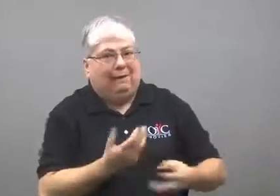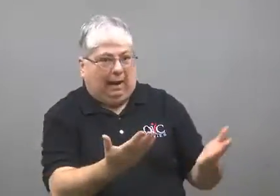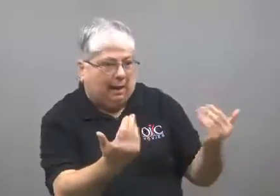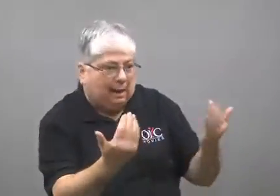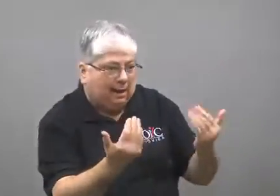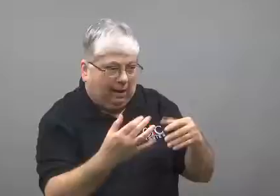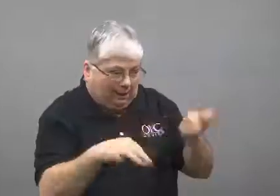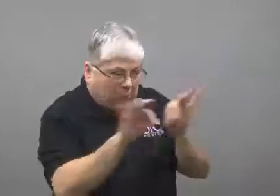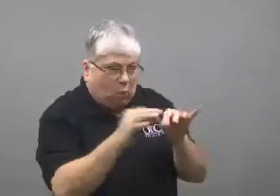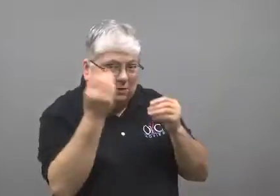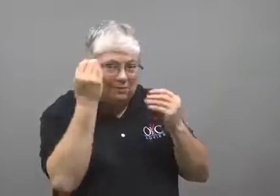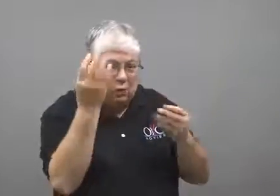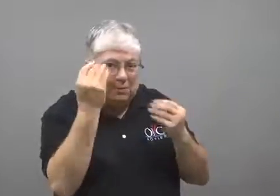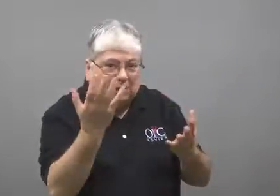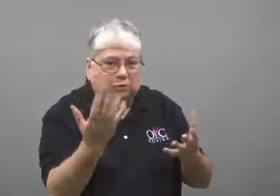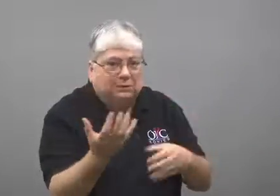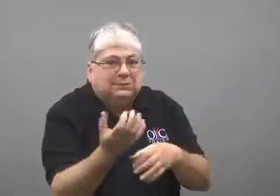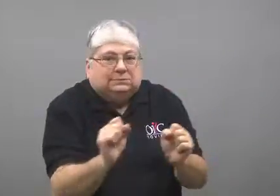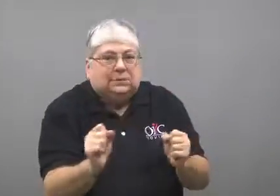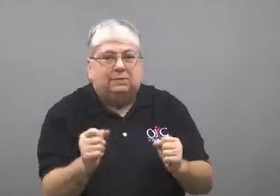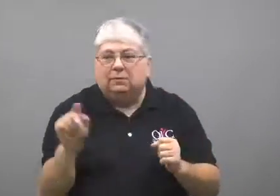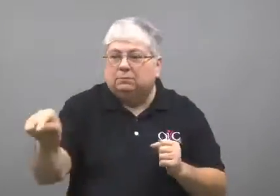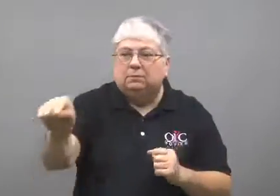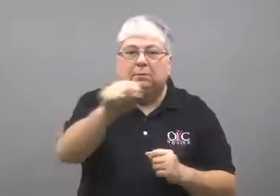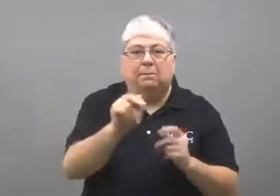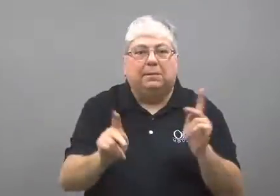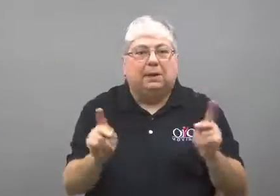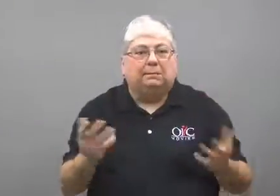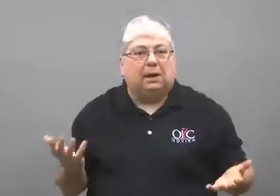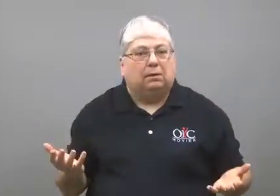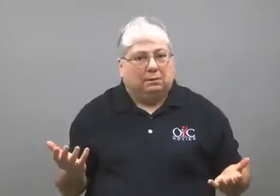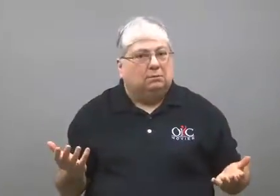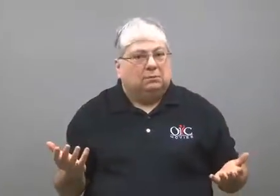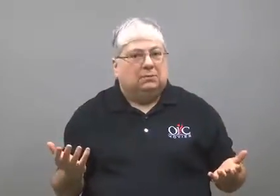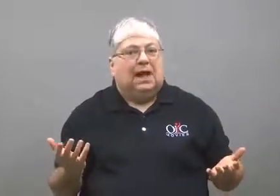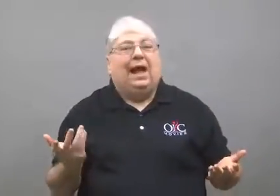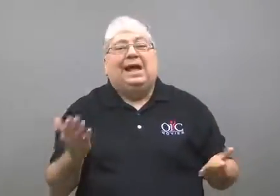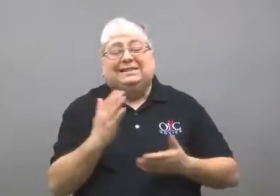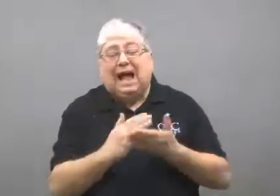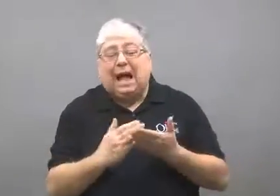They were able to get important information to save people's lives.